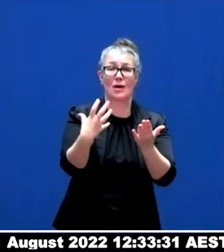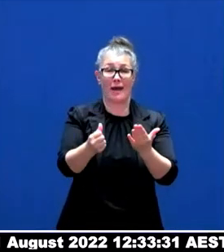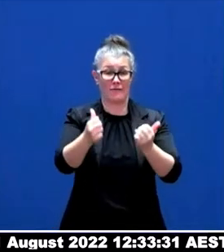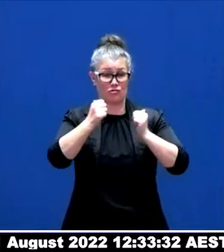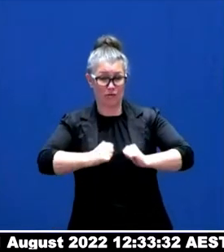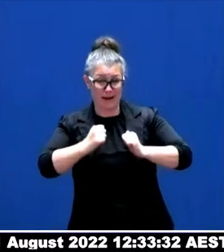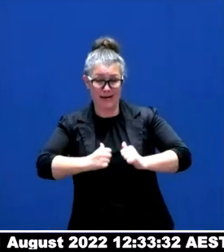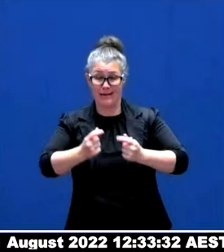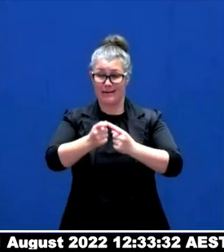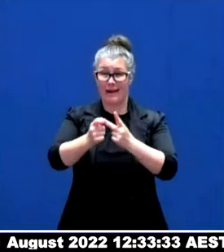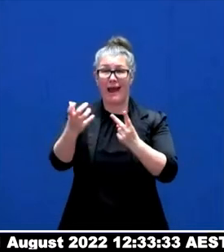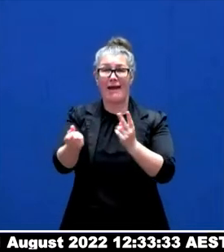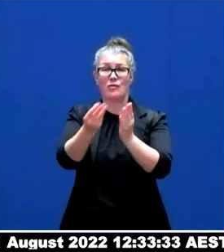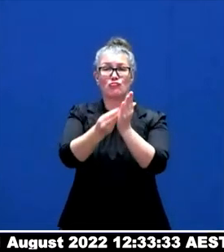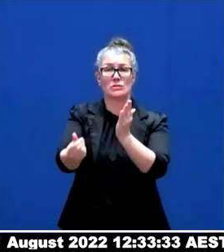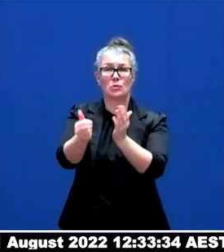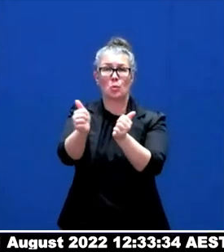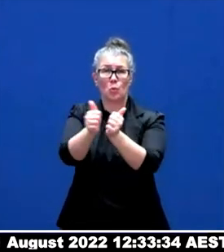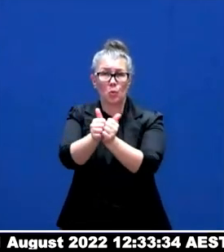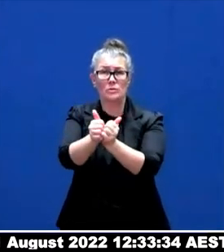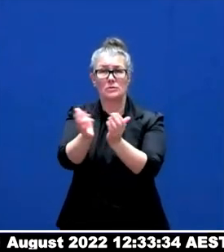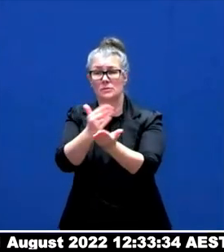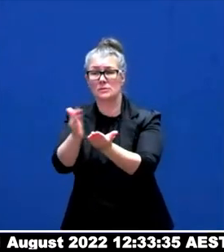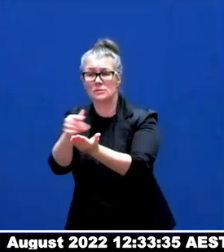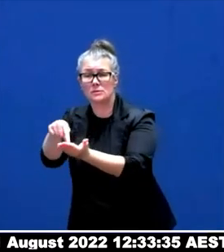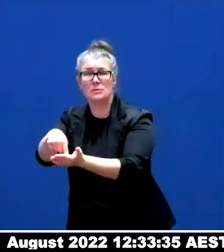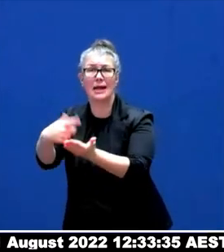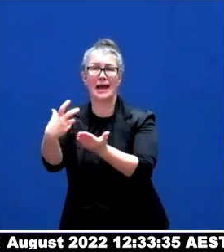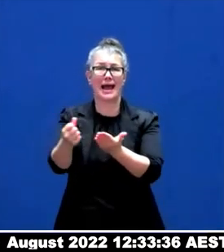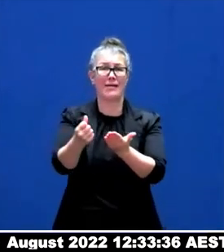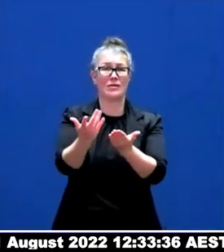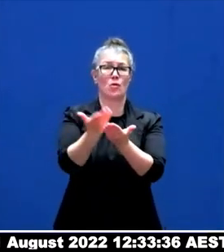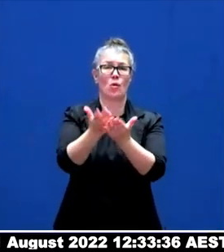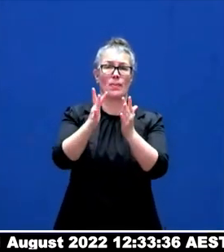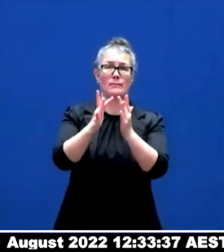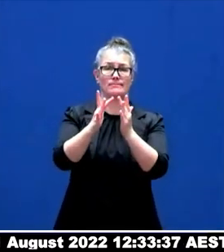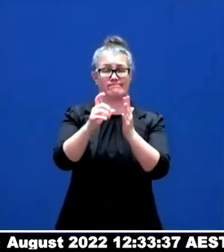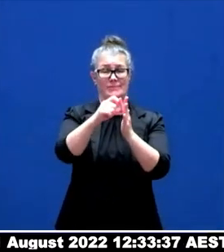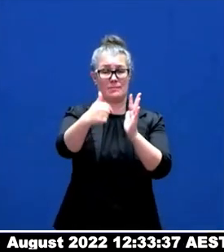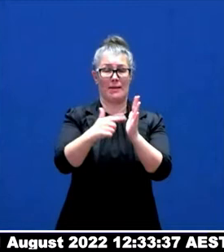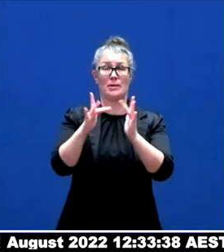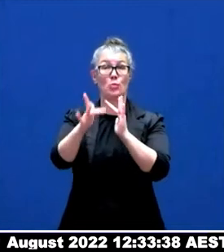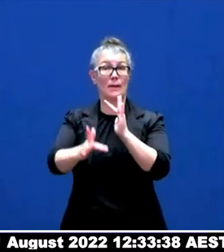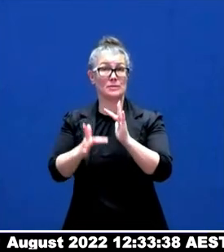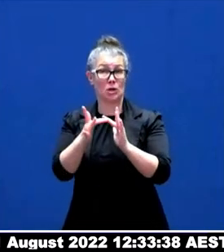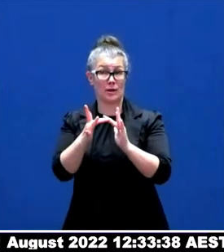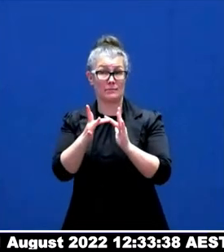There's a support resource page on the internal departmental website that's available for staff.